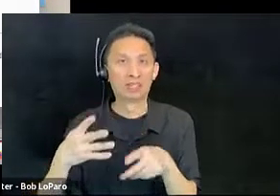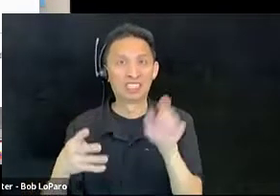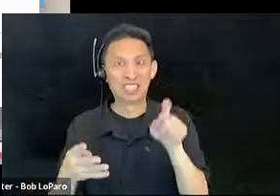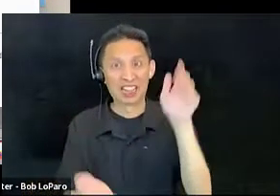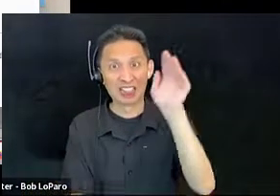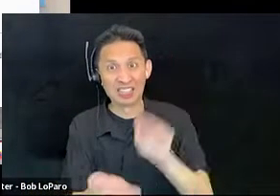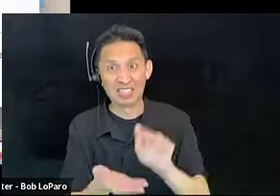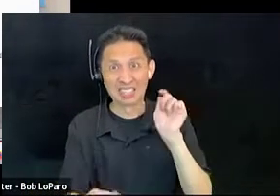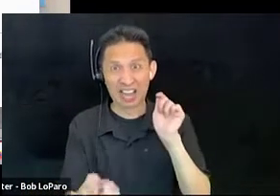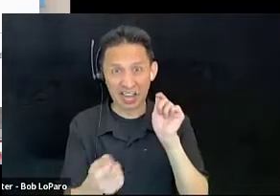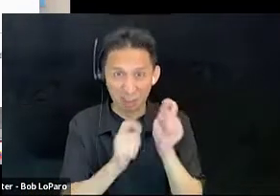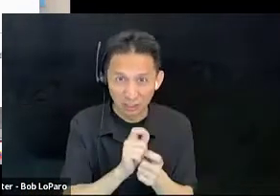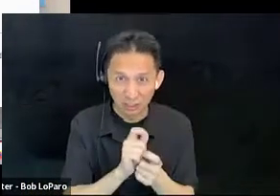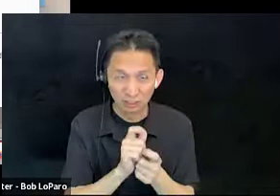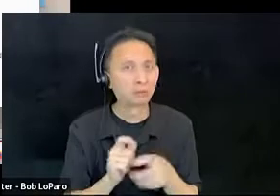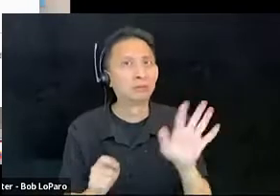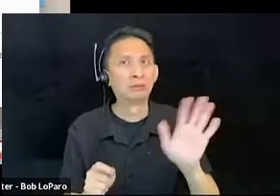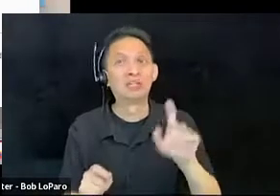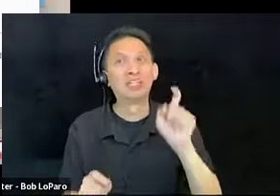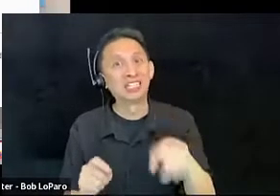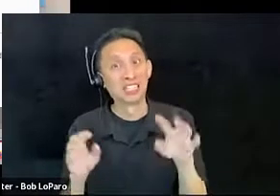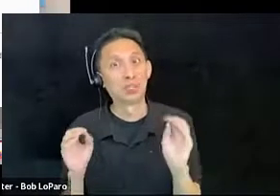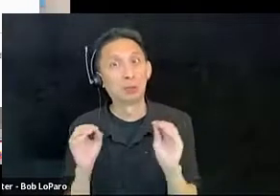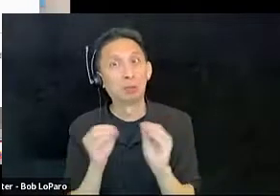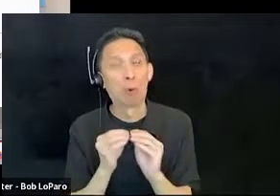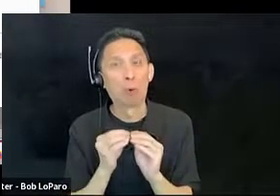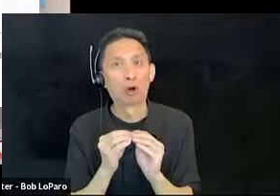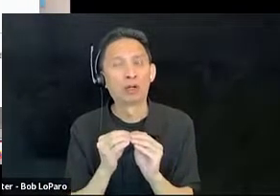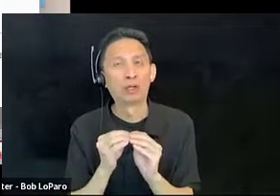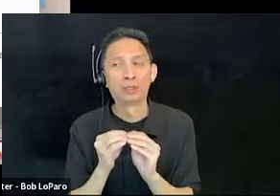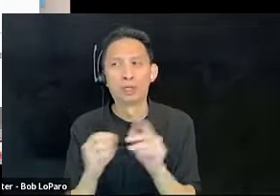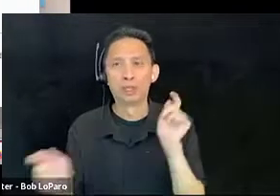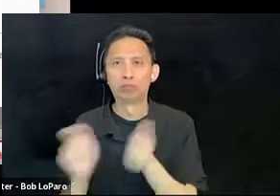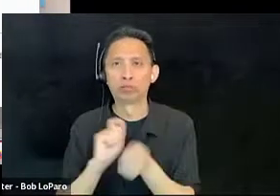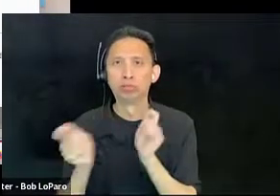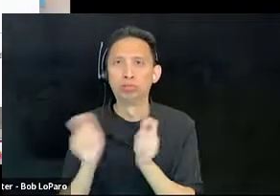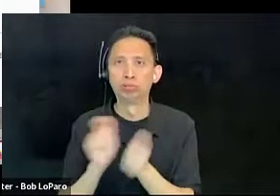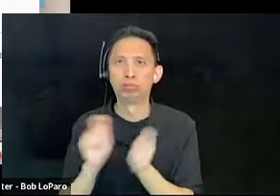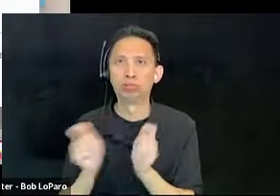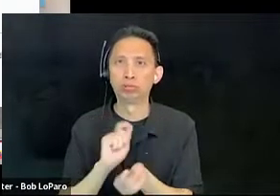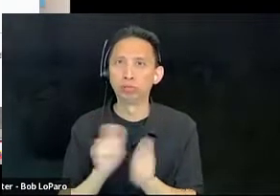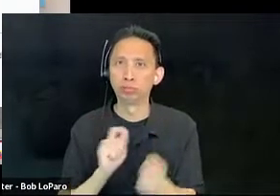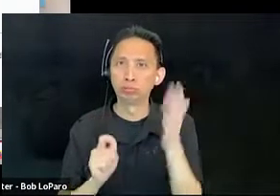They actually need more very often because they're using their vision more throughout the day.